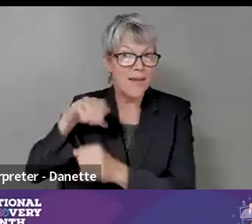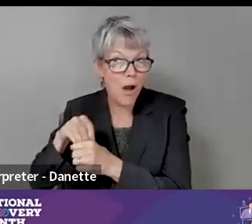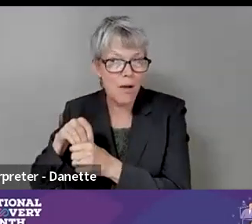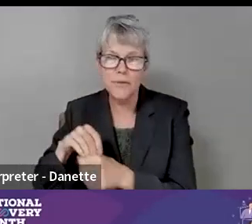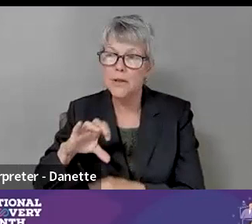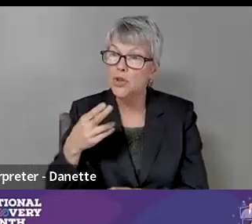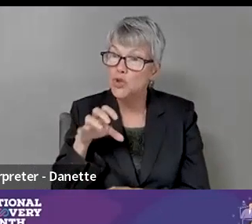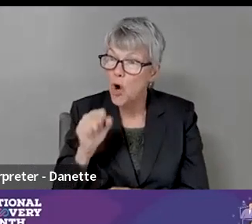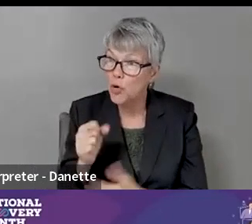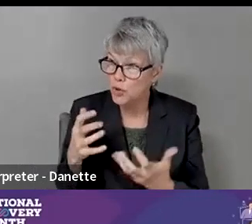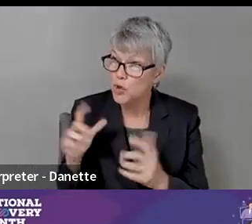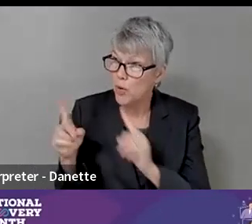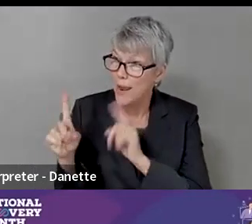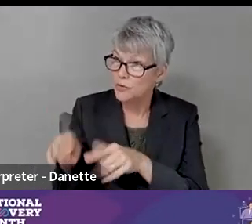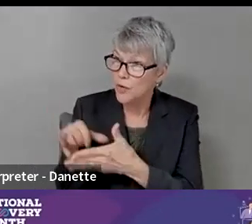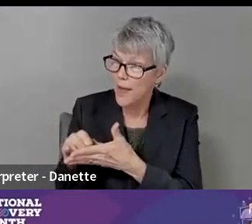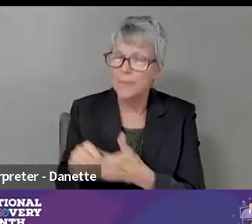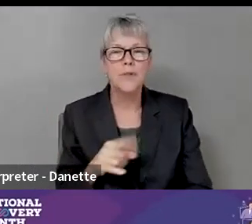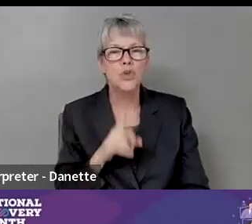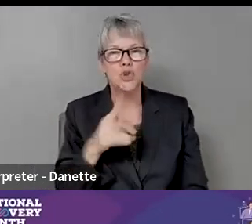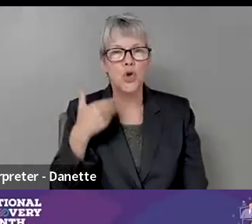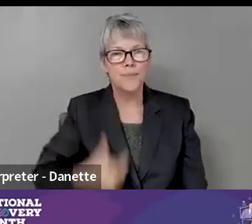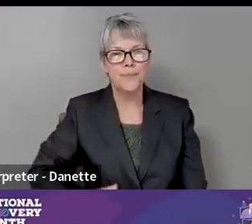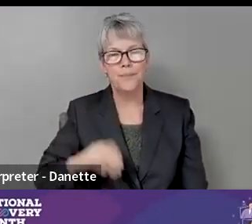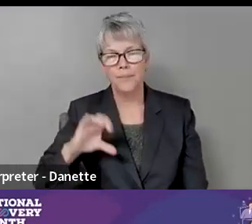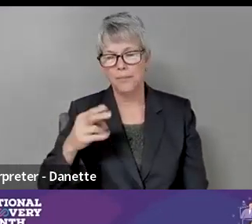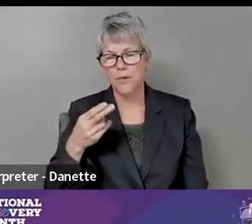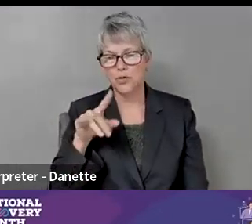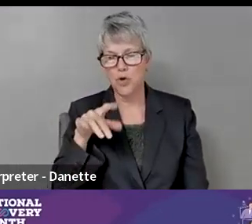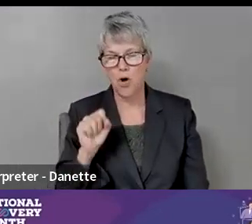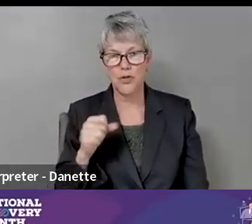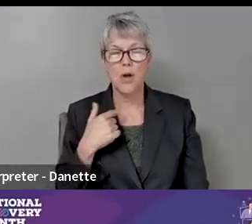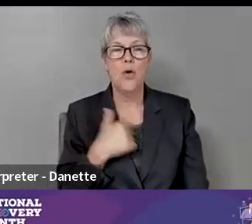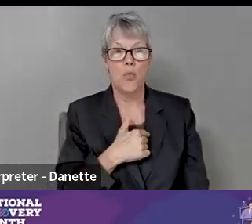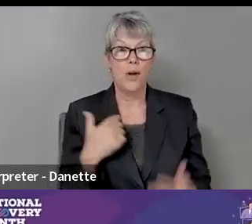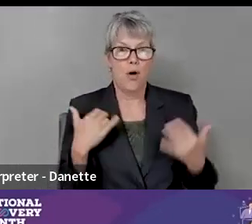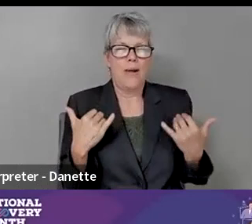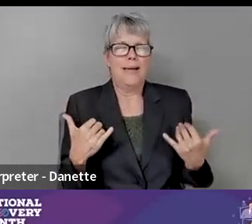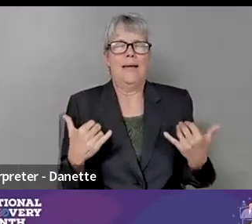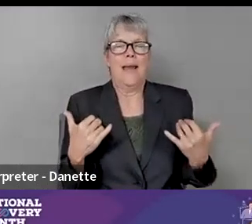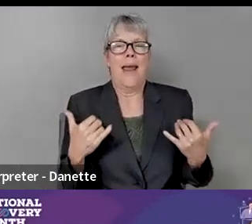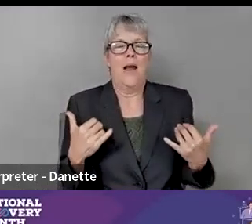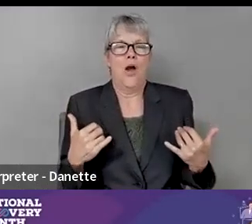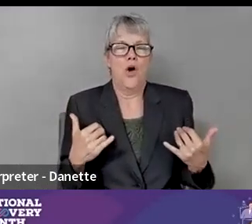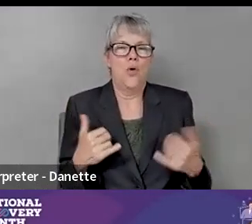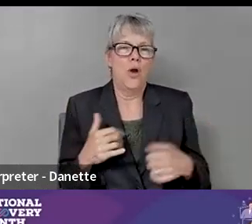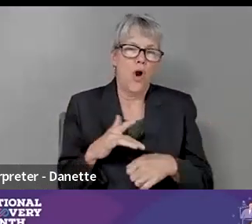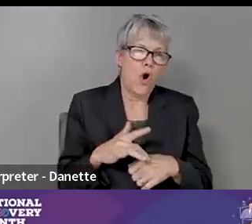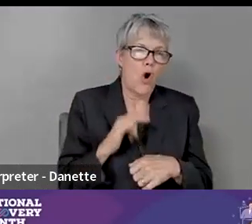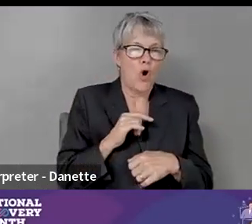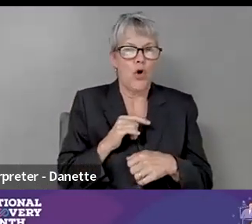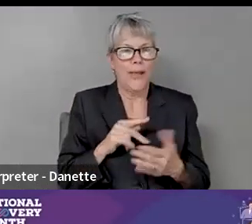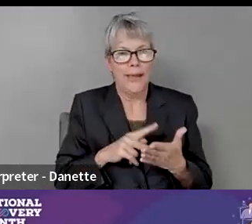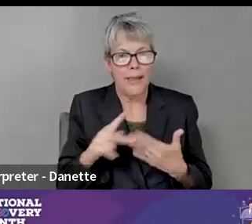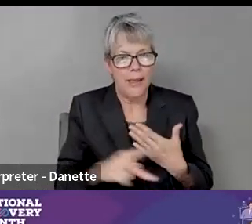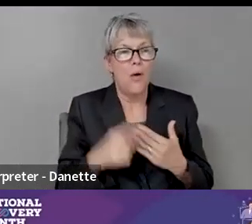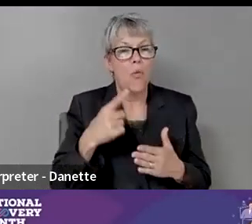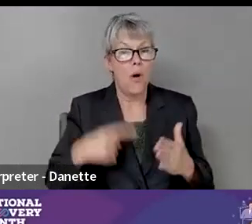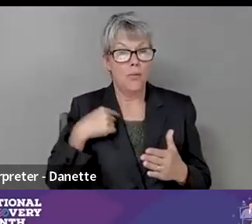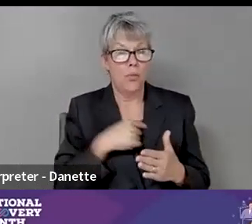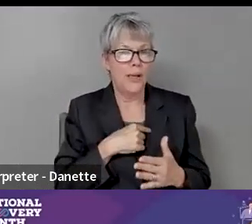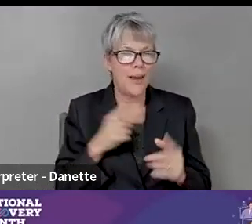Charles Rousseau (he/him): Sure. So we are very much in the early stages of each of these campaigns. Part of what we have heard as feedback is that